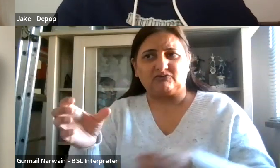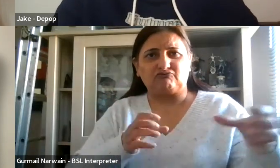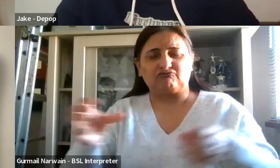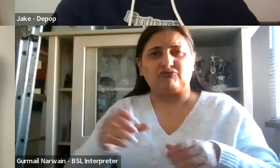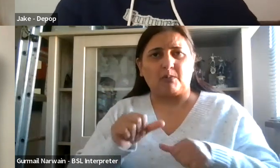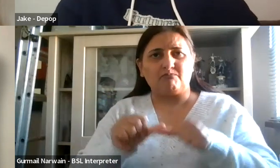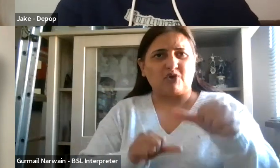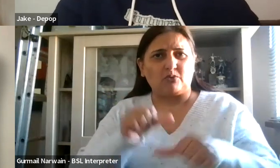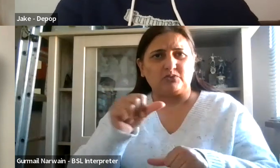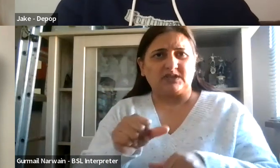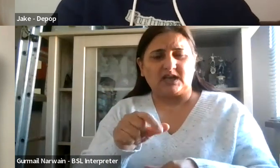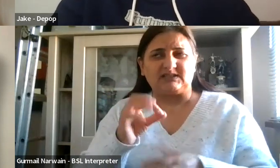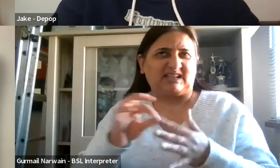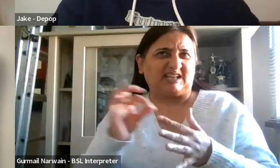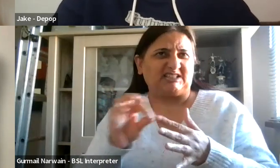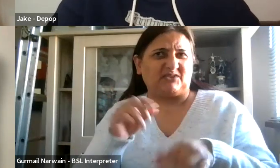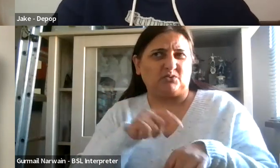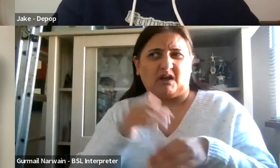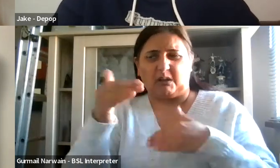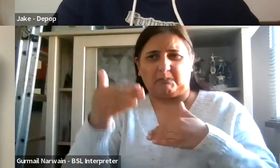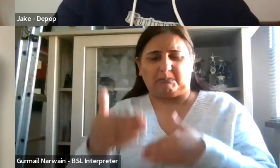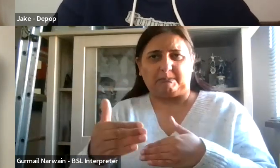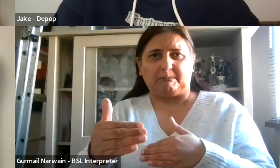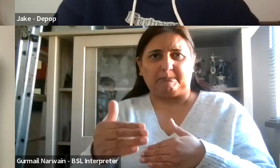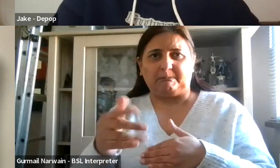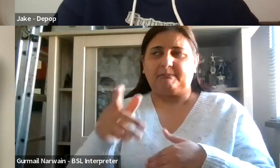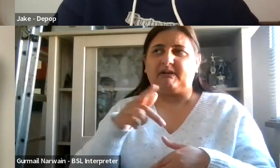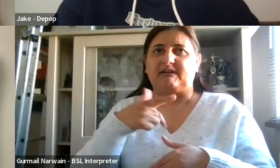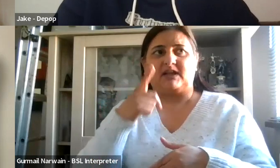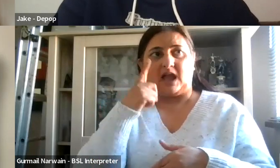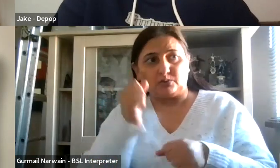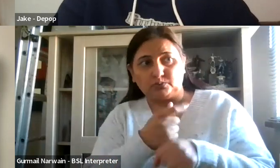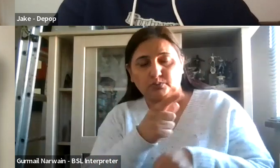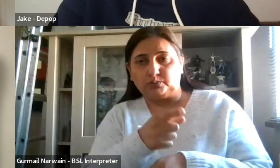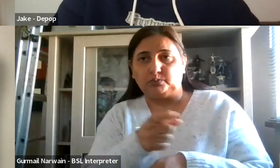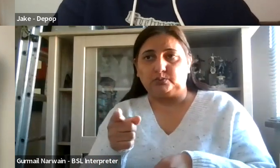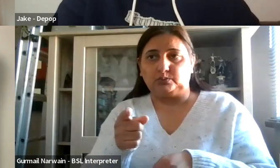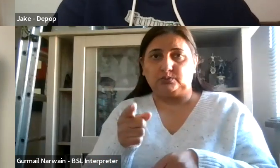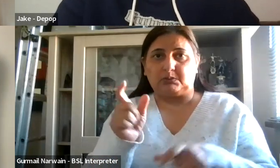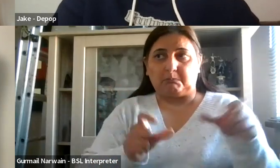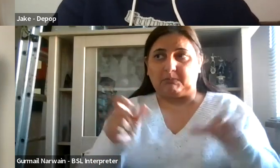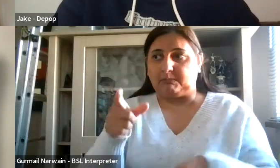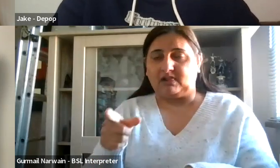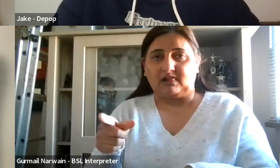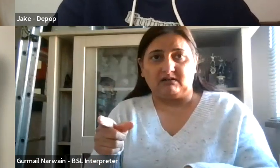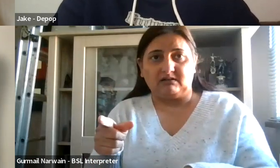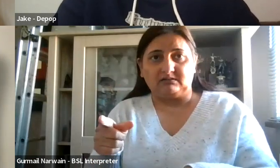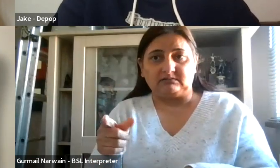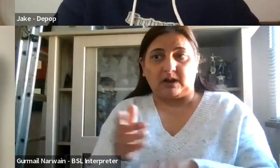that they interview section or things that you've been able to do for people during that? As well there anything that comes up during the recruitment process or interview session that you do for people, before they goat to the office stage.